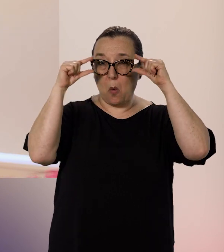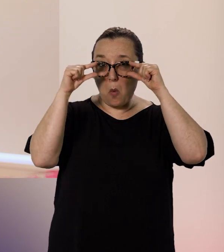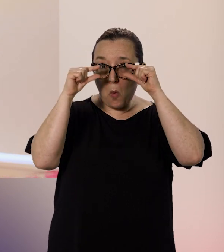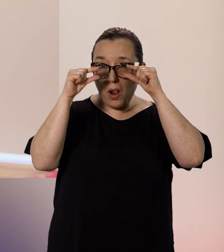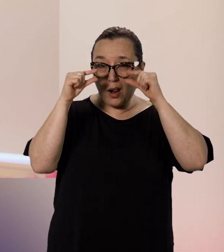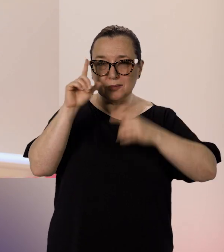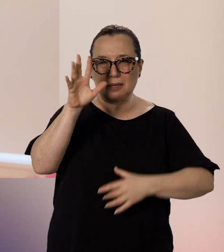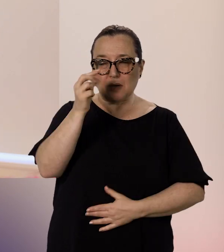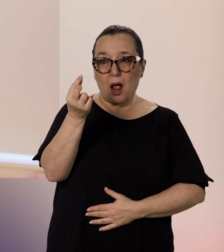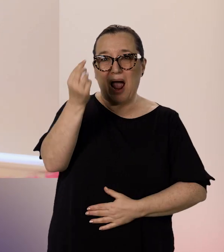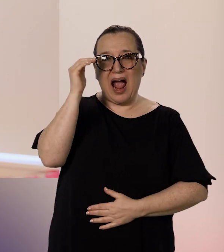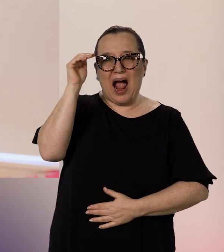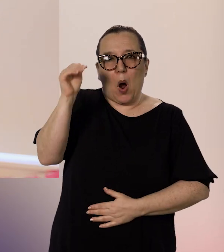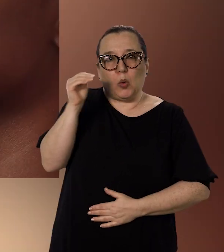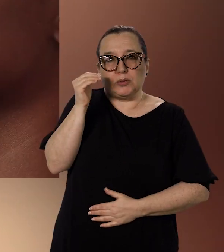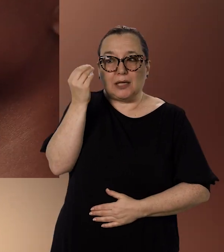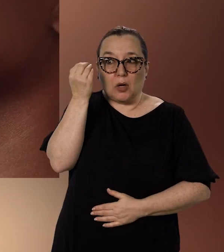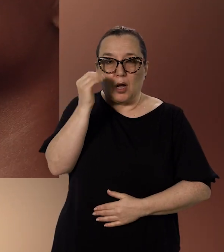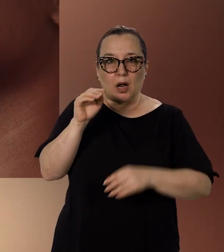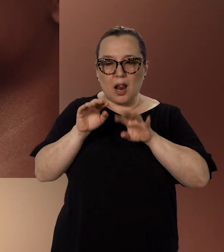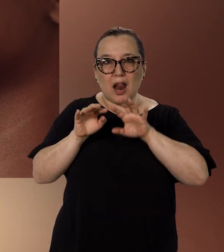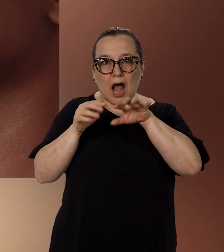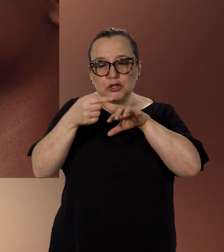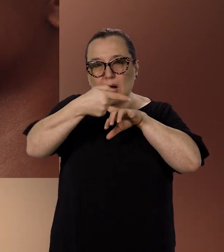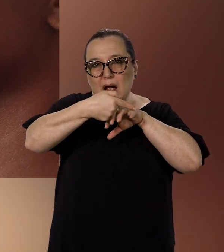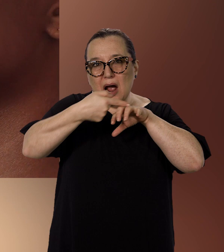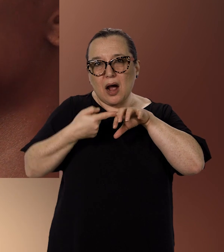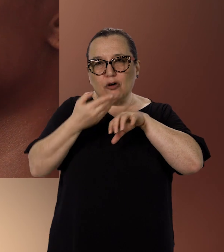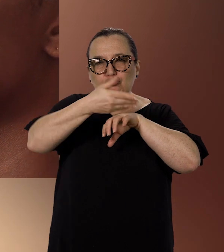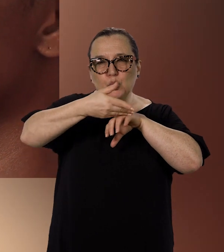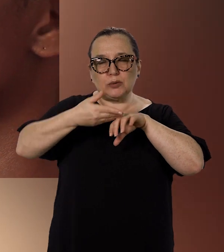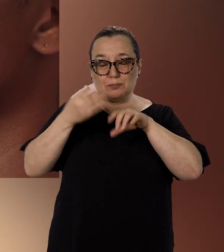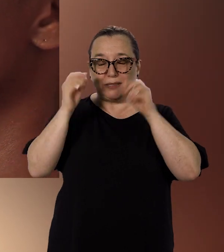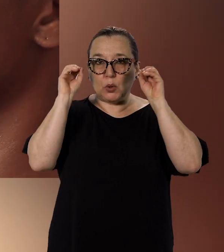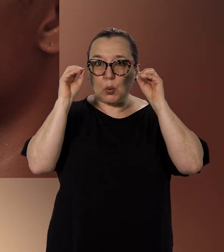So by placing the liner at the root of the lash it actually opens up our eyes a lot more.